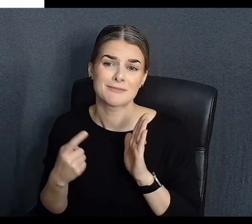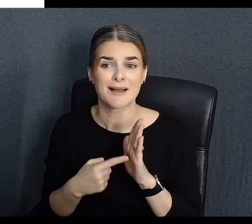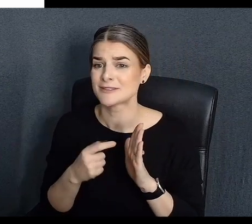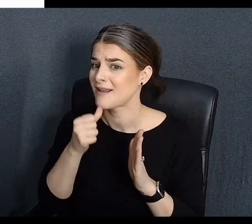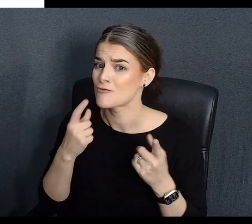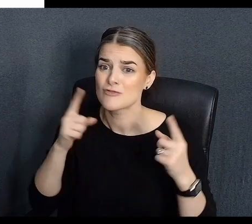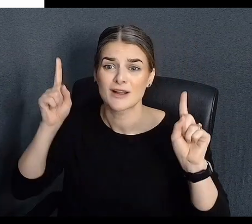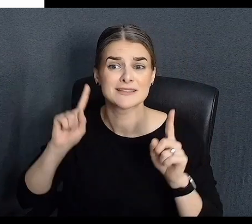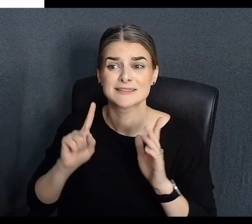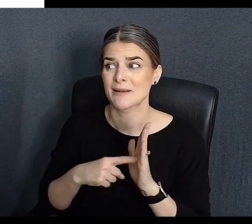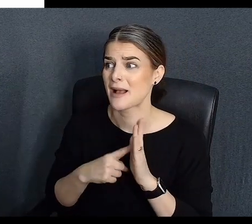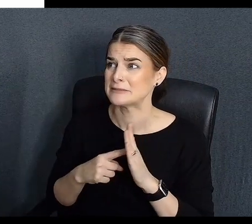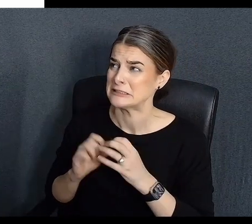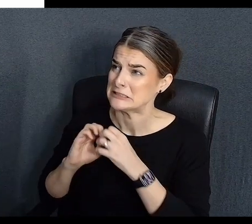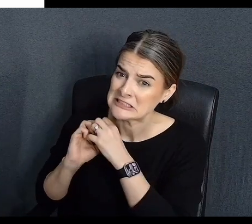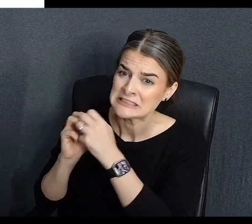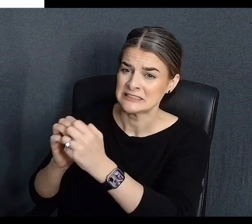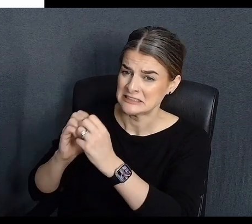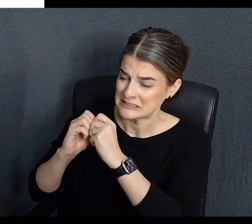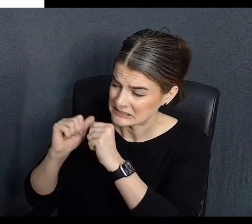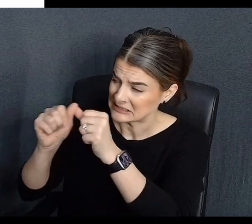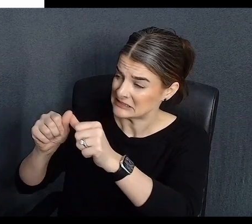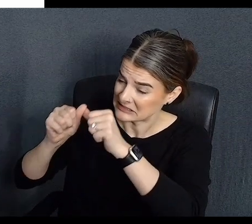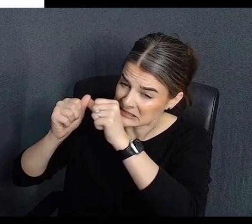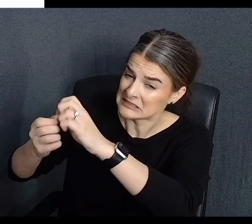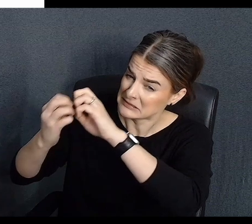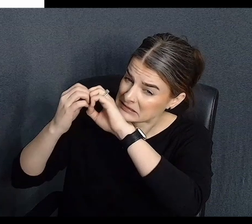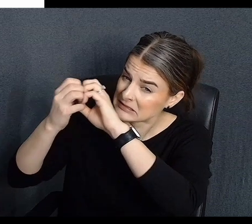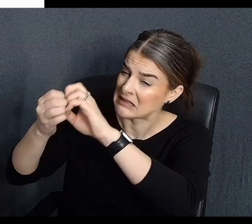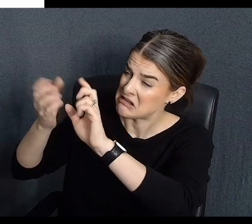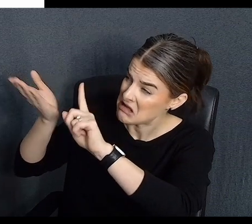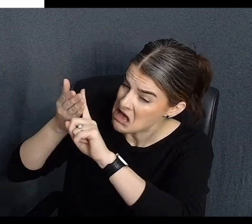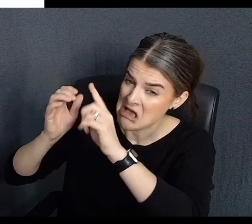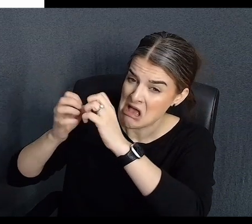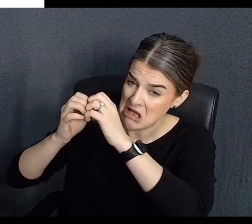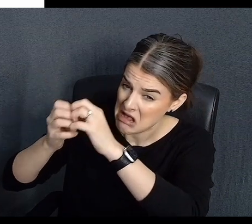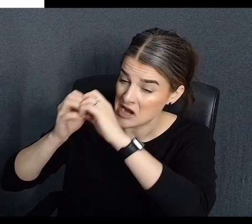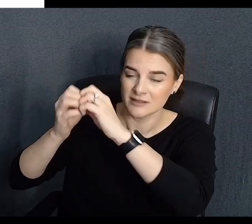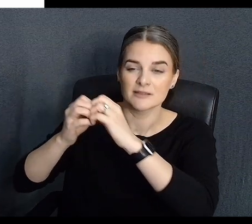And sometimes, we have to pivot. But we want to make sure that we're at least fighting from the get go for what the person needs,